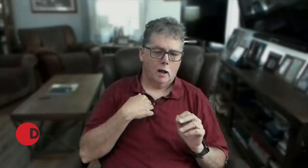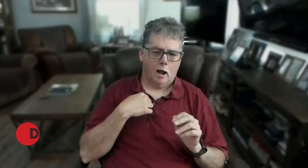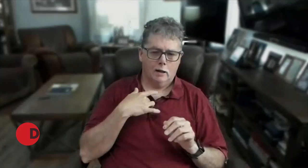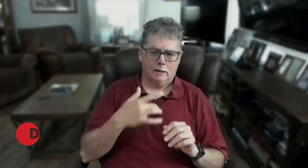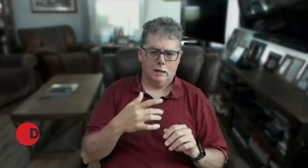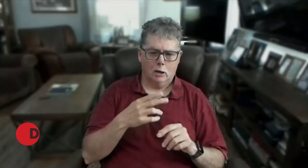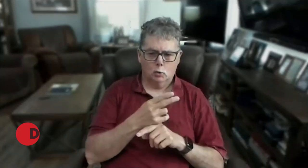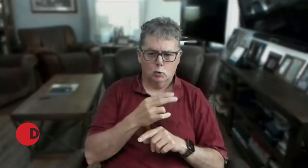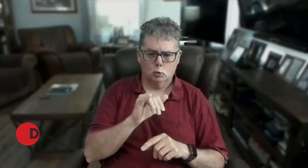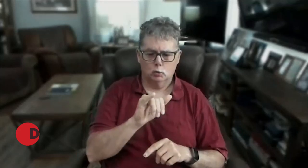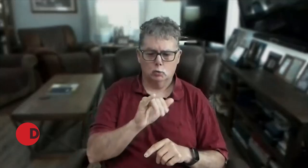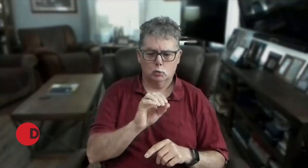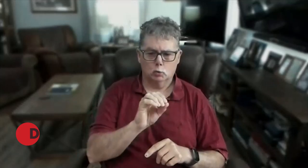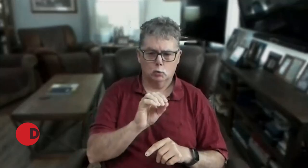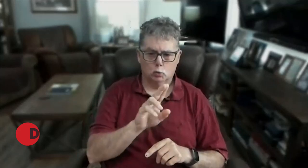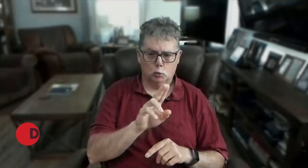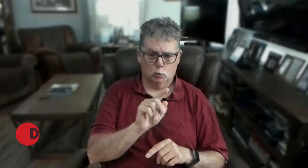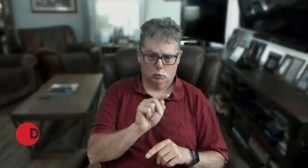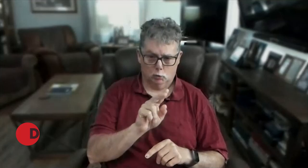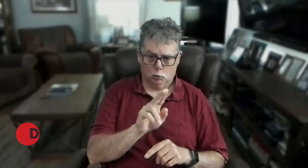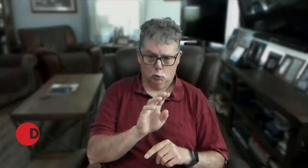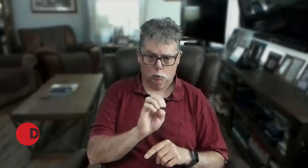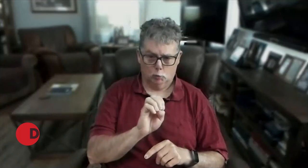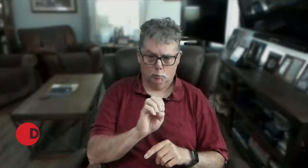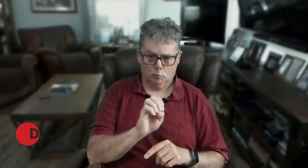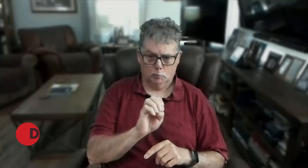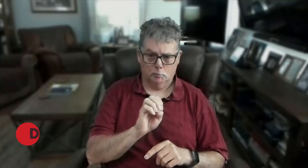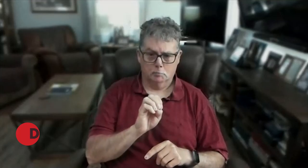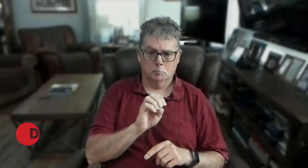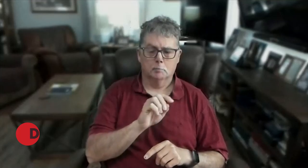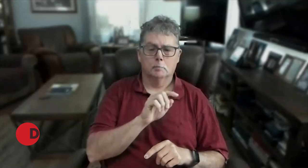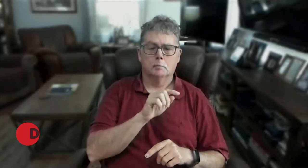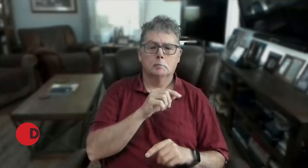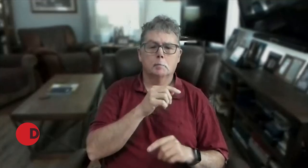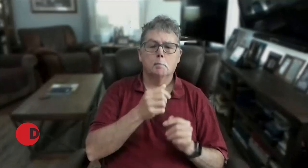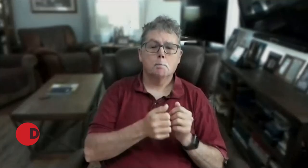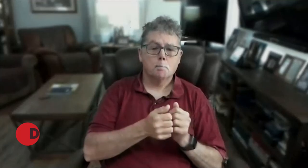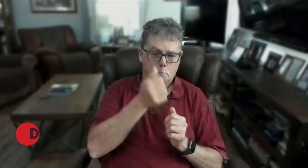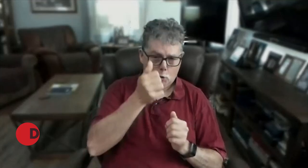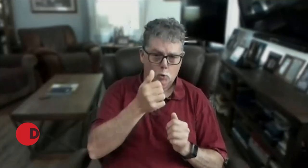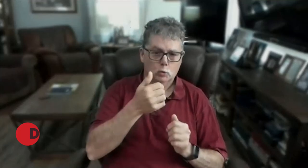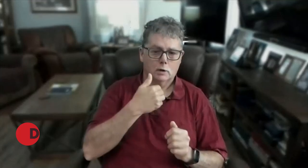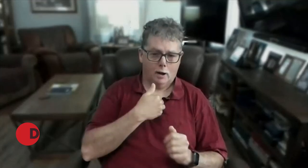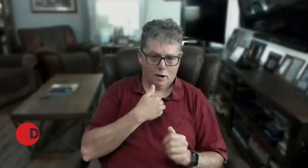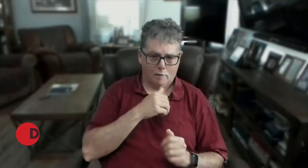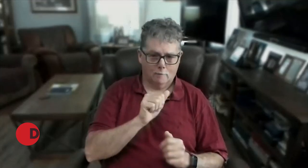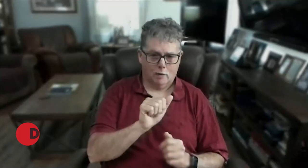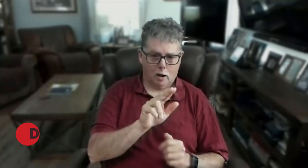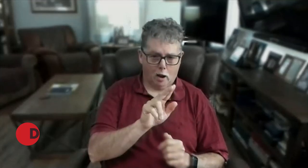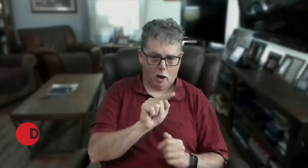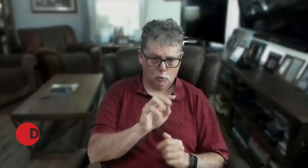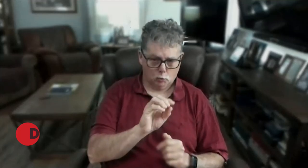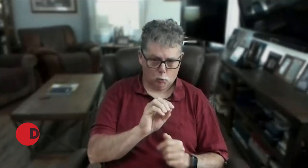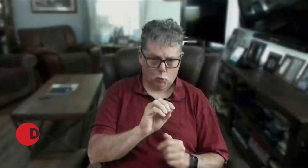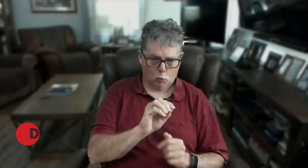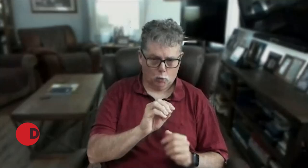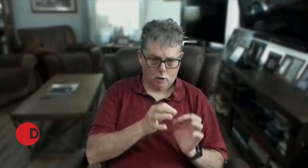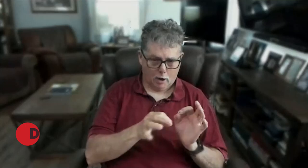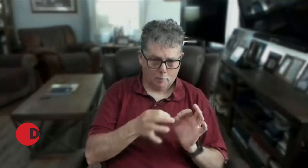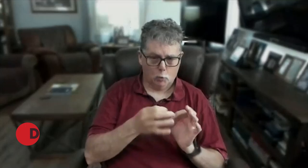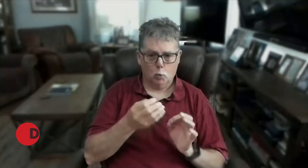For example YouTube has most auto-captioned or actual captions.